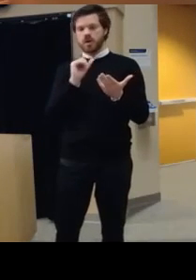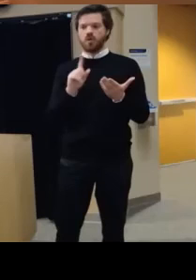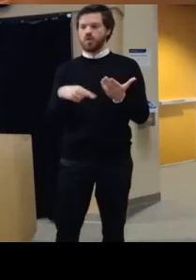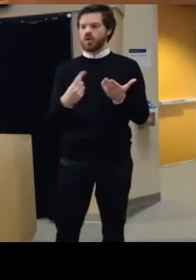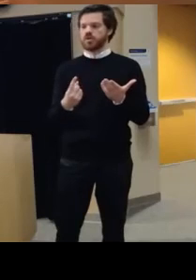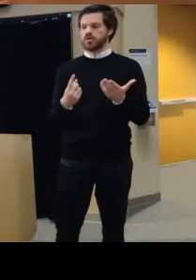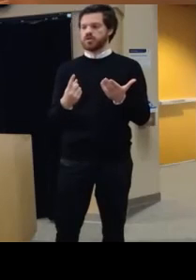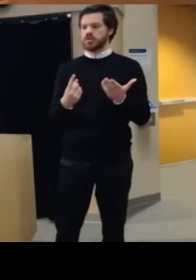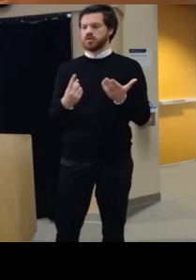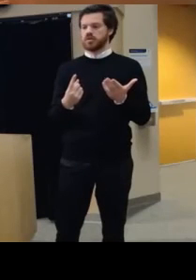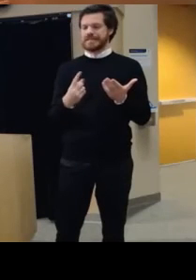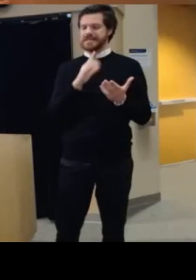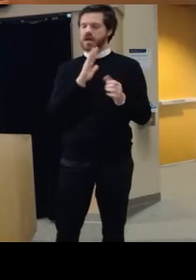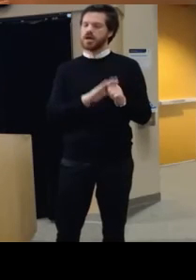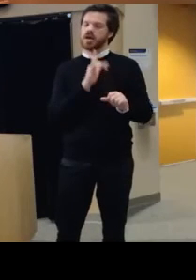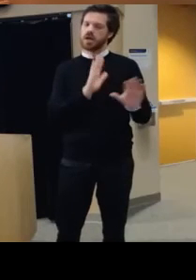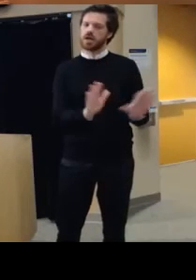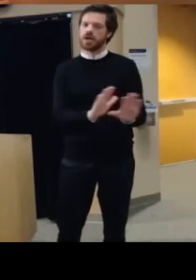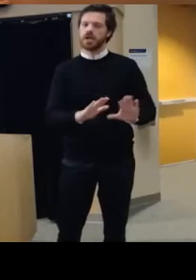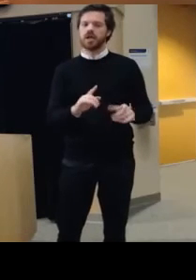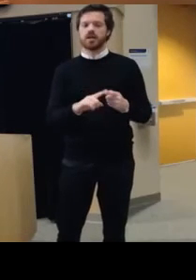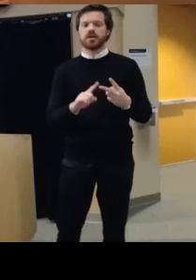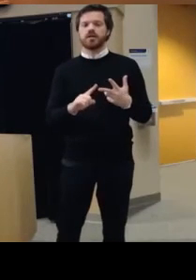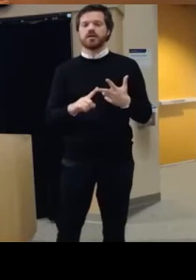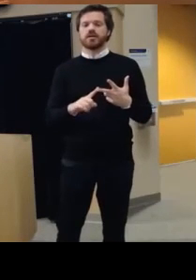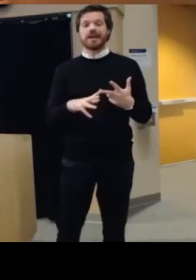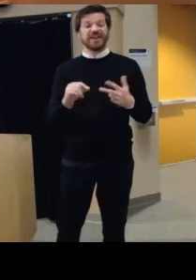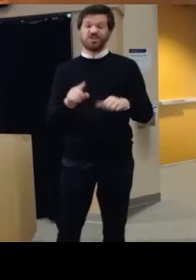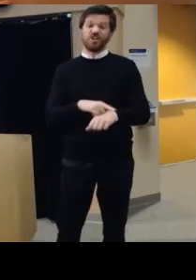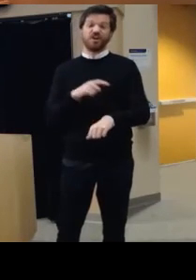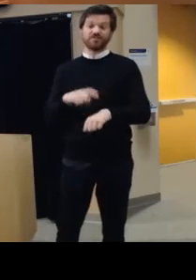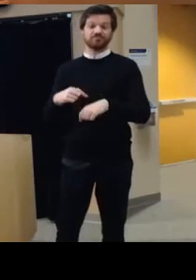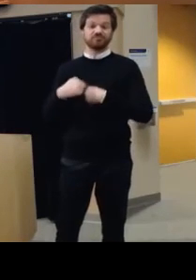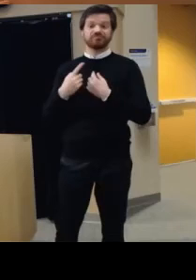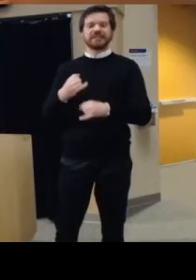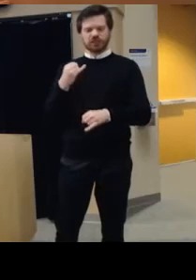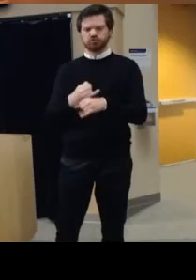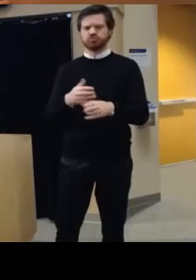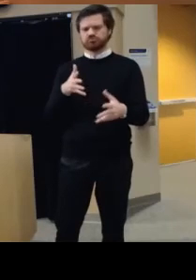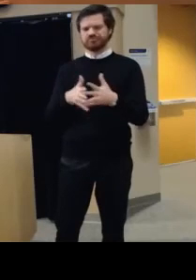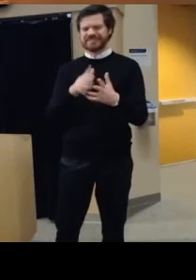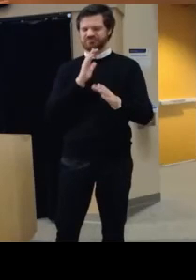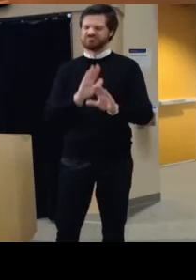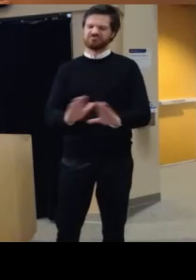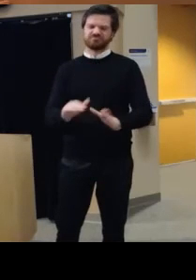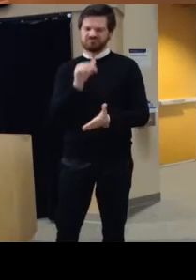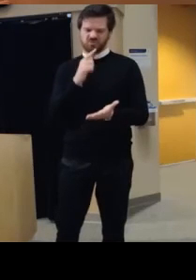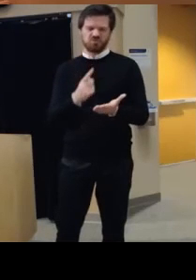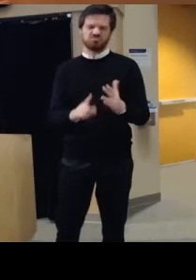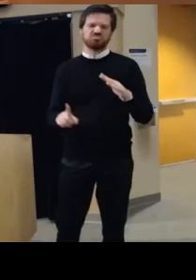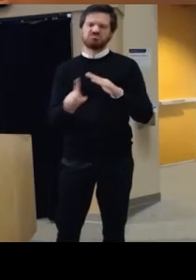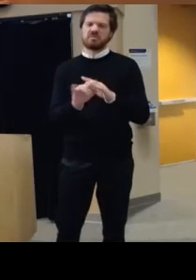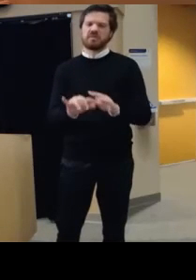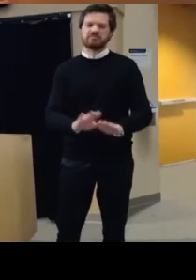can could be discouraged um but but for for a long time has been institutionalized again um and so